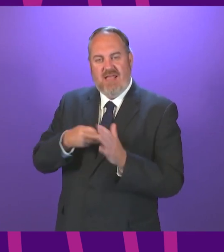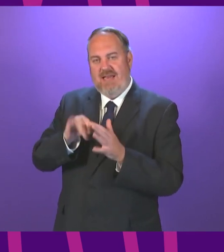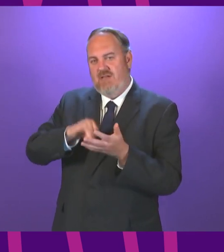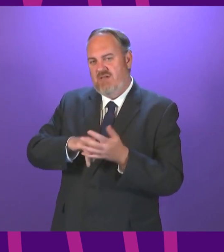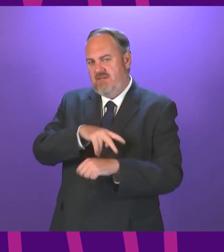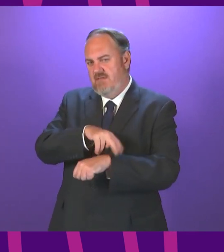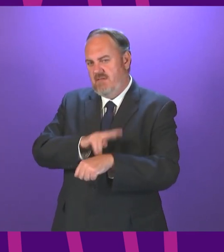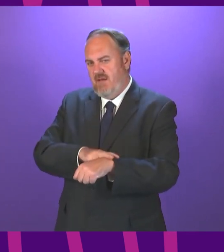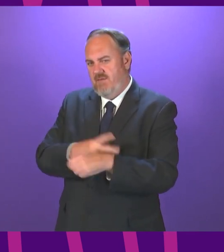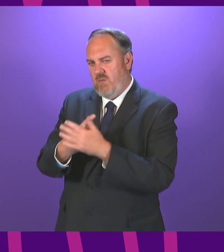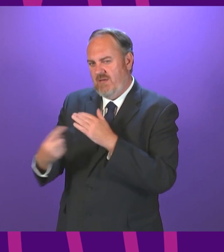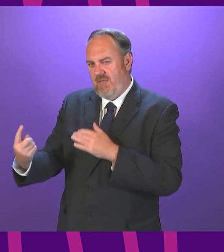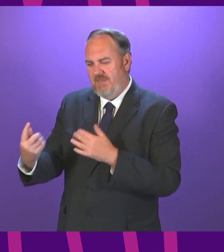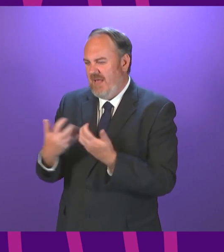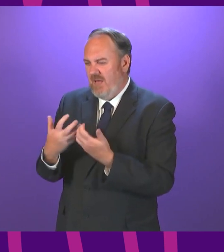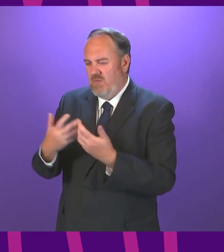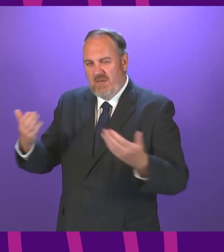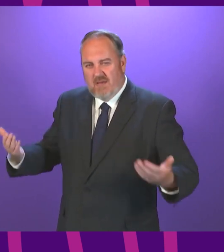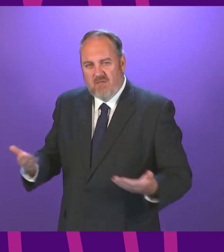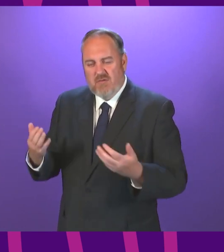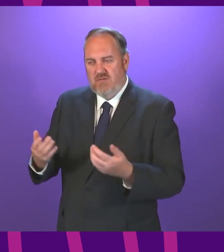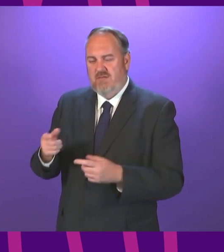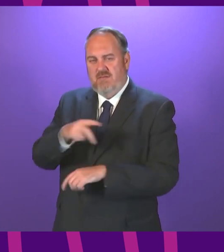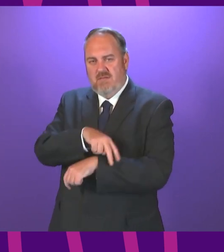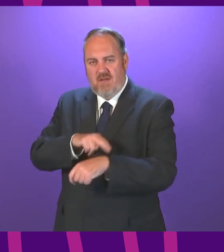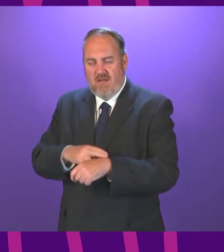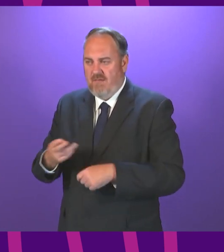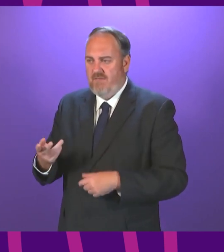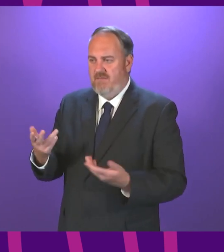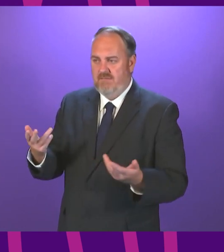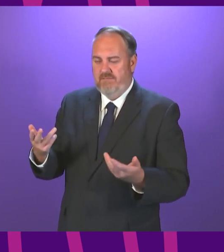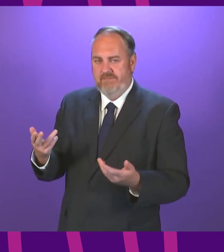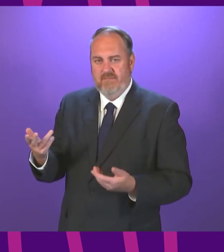being explored to ensure that staffing levels in the health service do not continue to deteriorate?